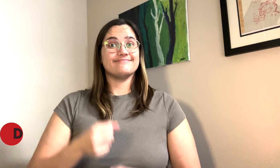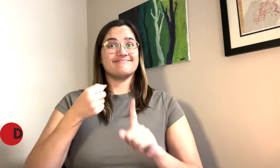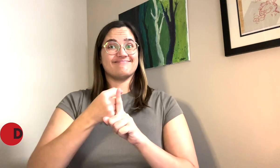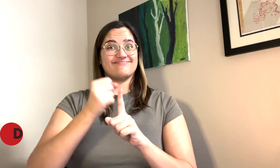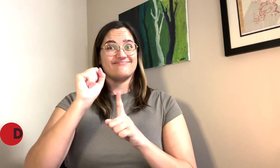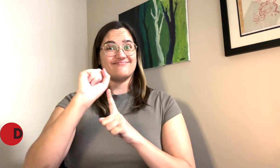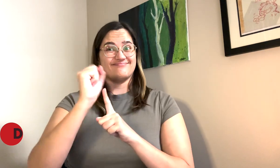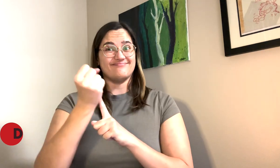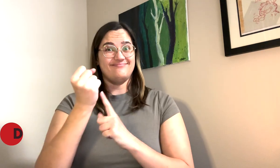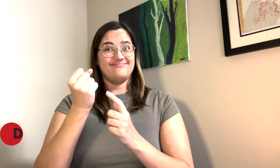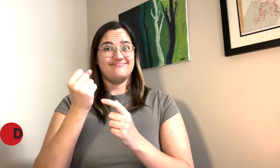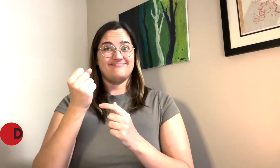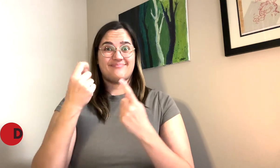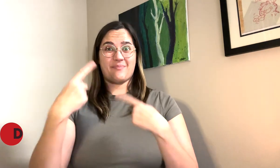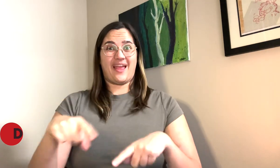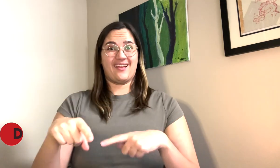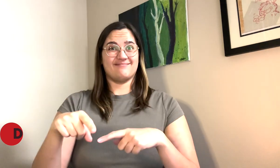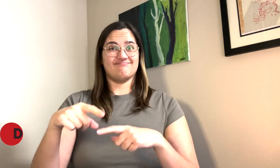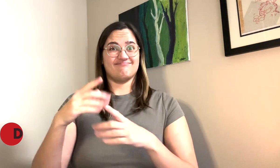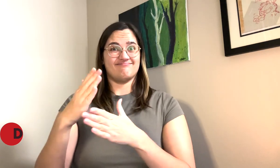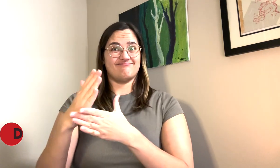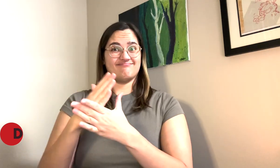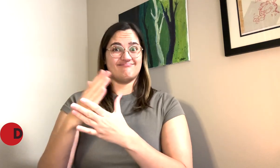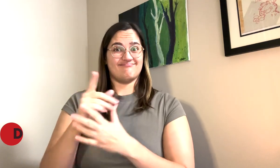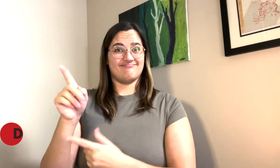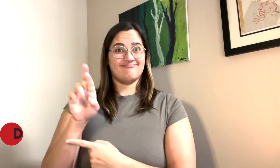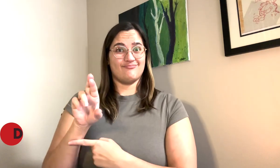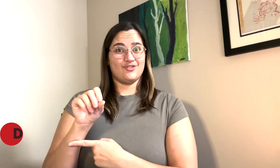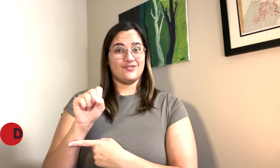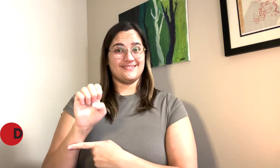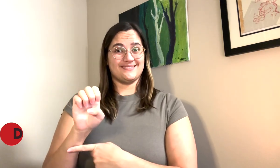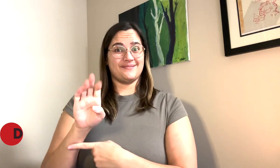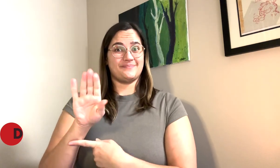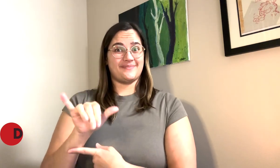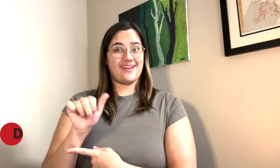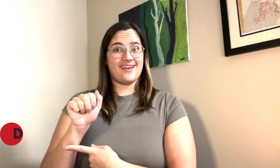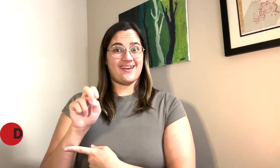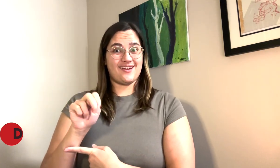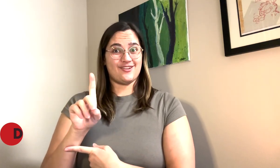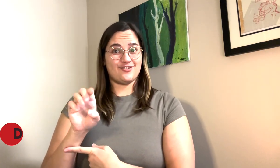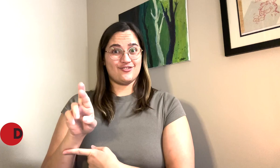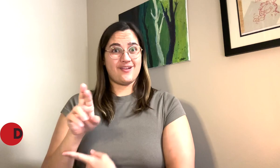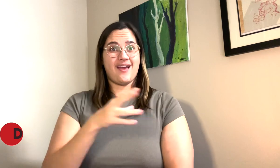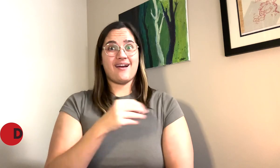The situation that happened between RoseByAnder and 58 Creativity...